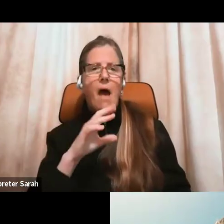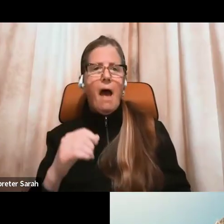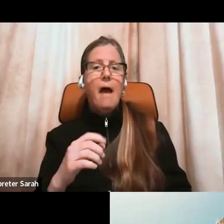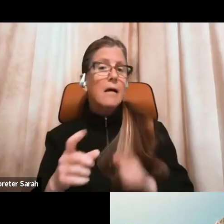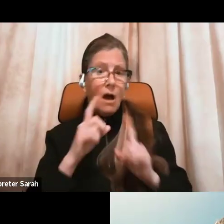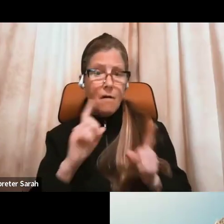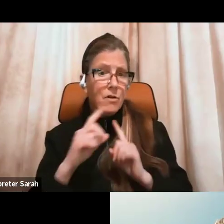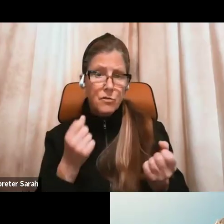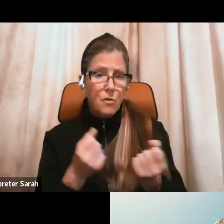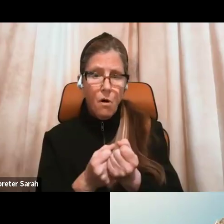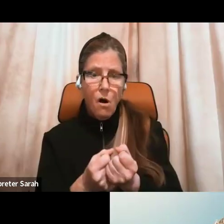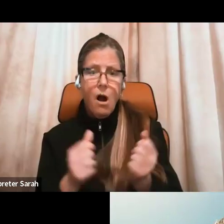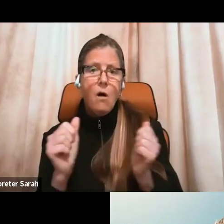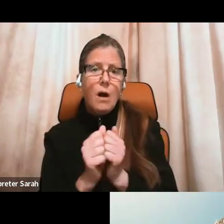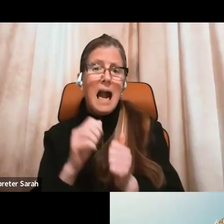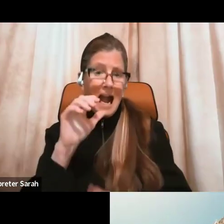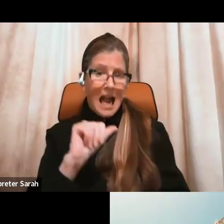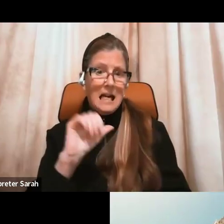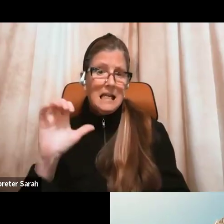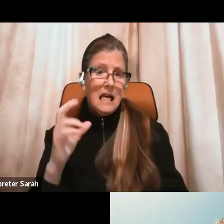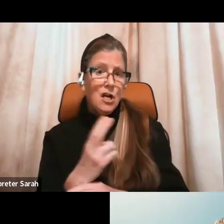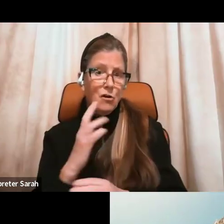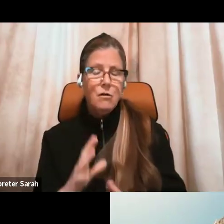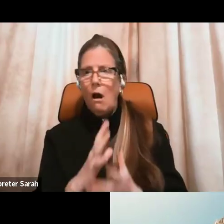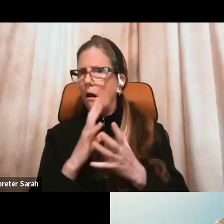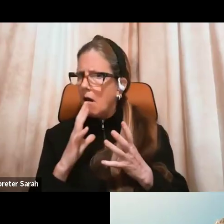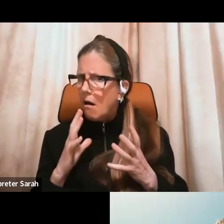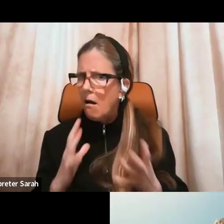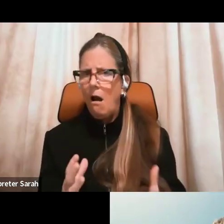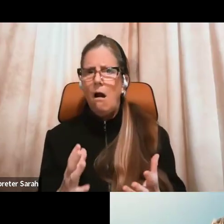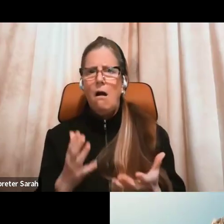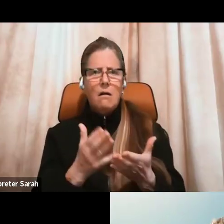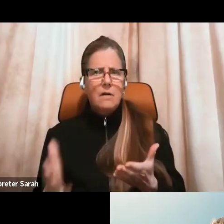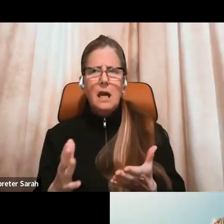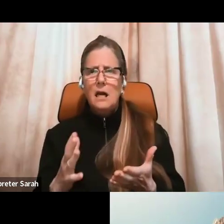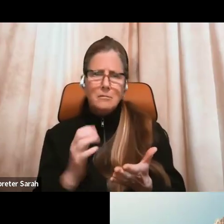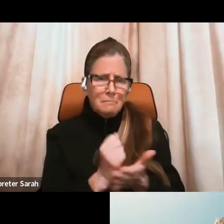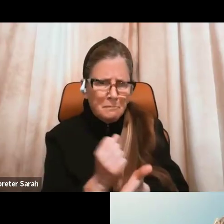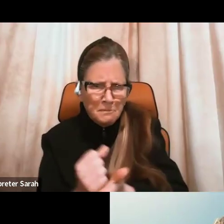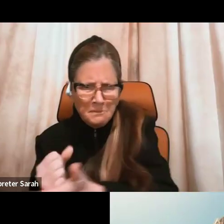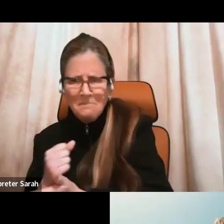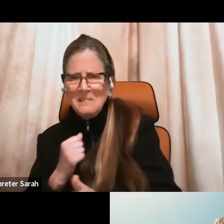users. So there is a lot of opportunity, a lot of things to be excited about. But at the same time,